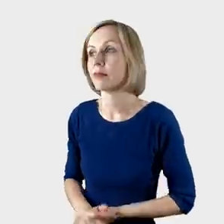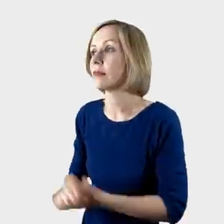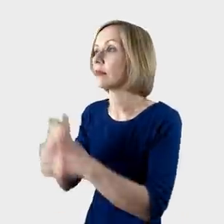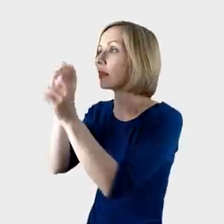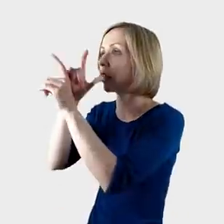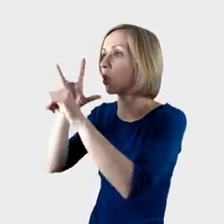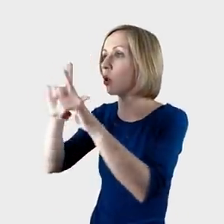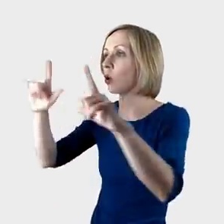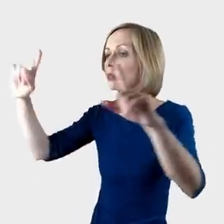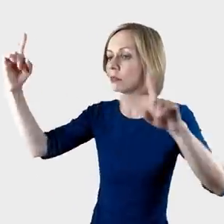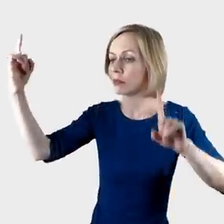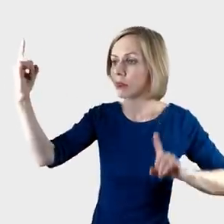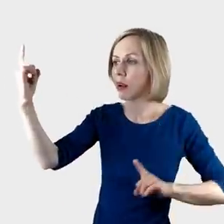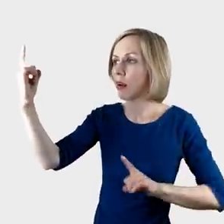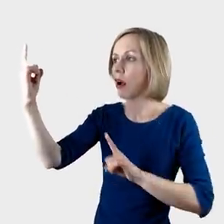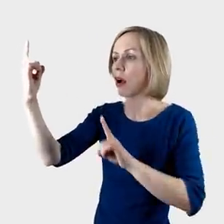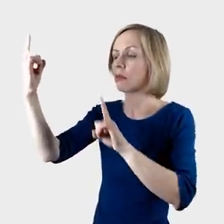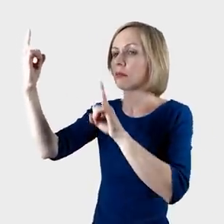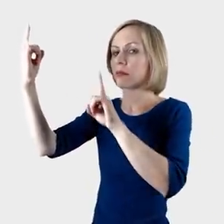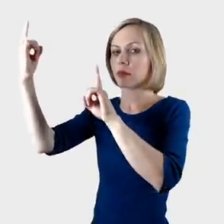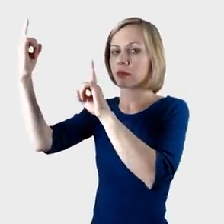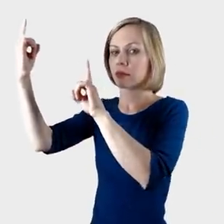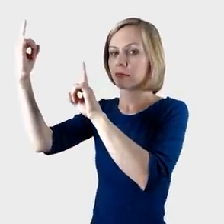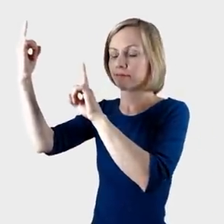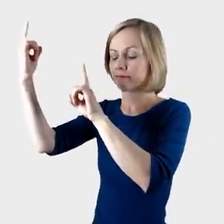Lord I come to you